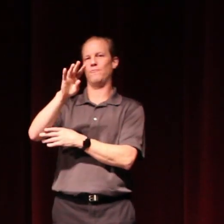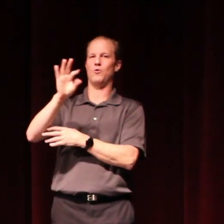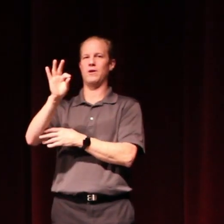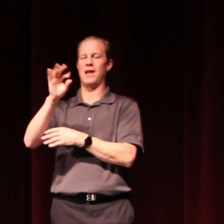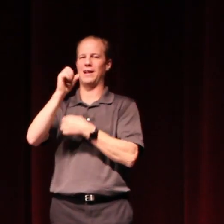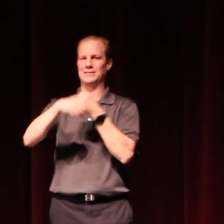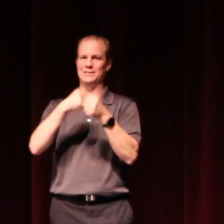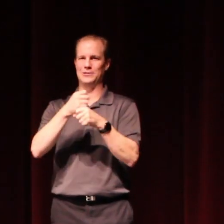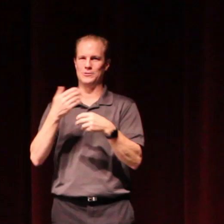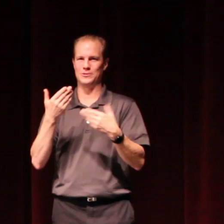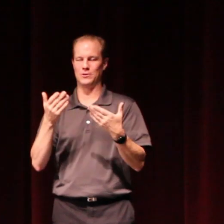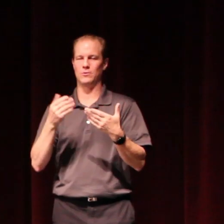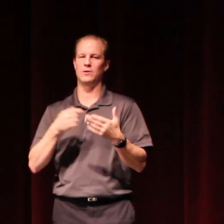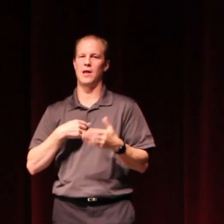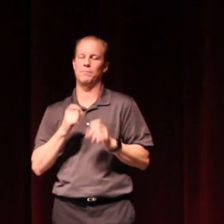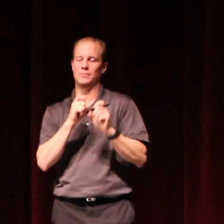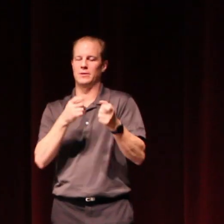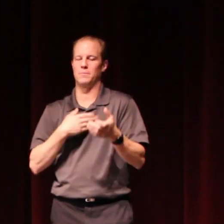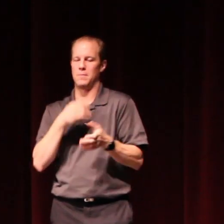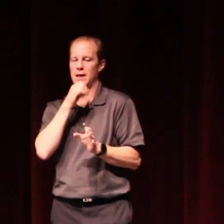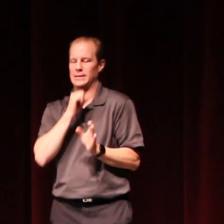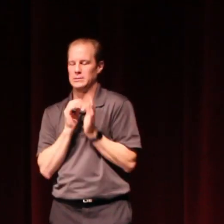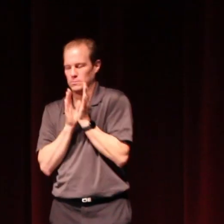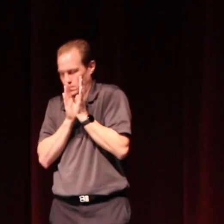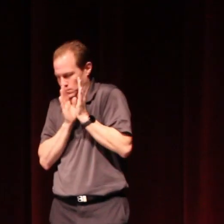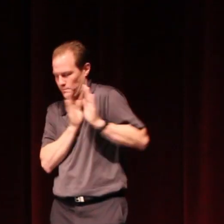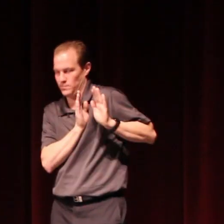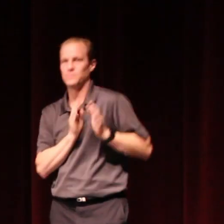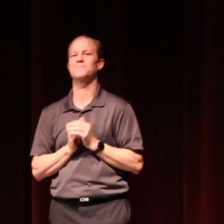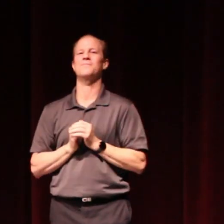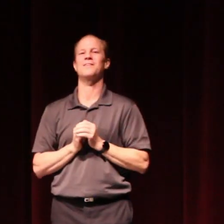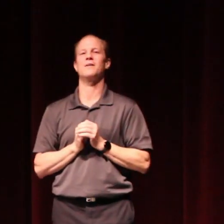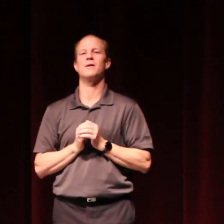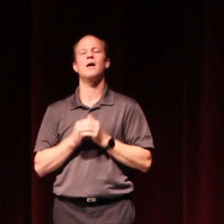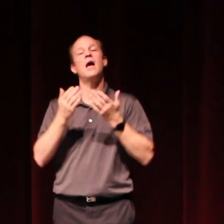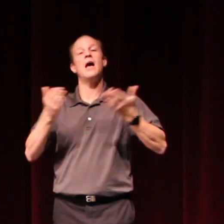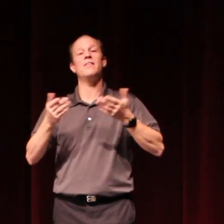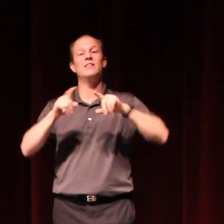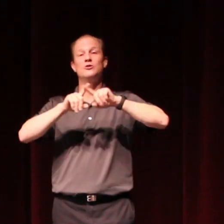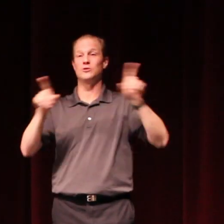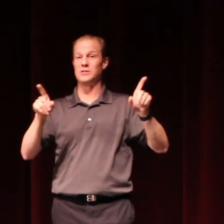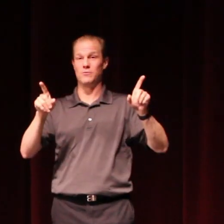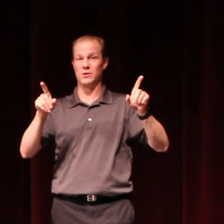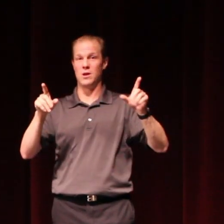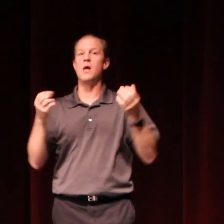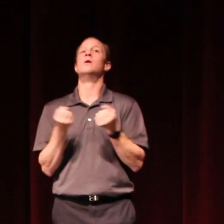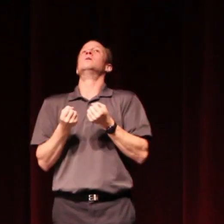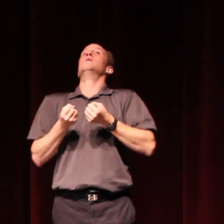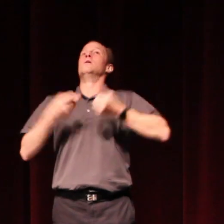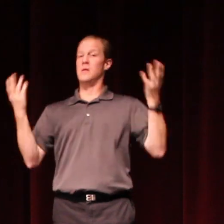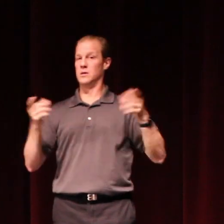so I'm giving up my age. Things are different, a hell of a lot different than they were then. Just